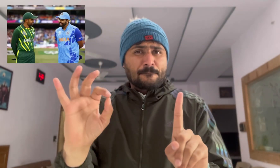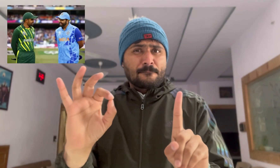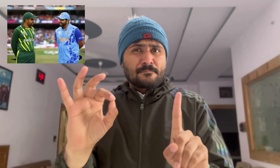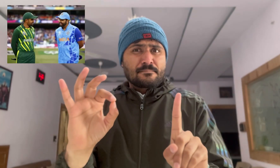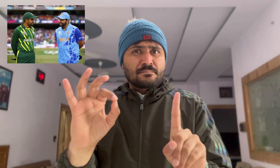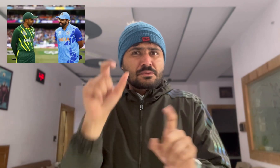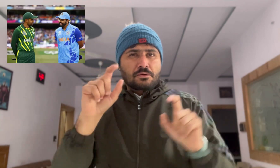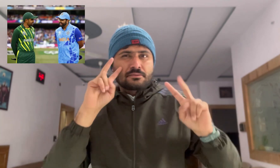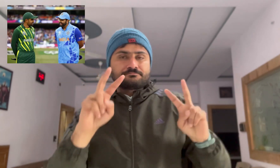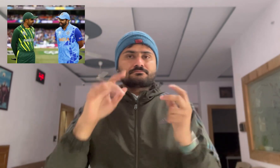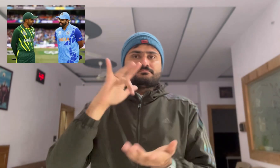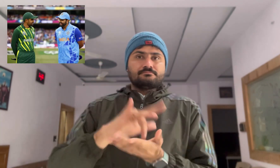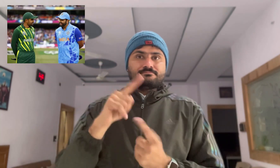India vs Pakistan